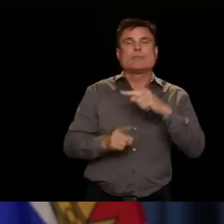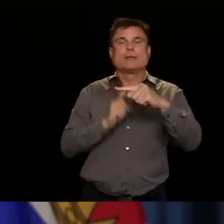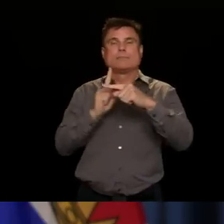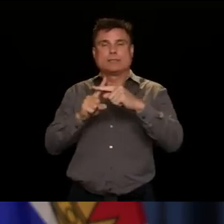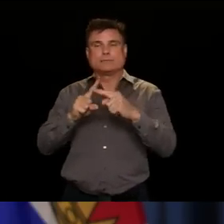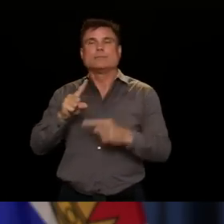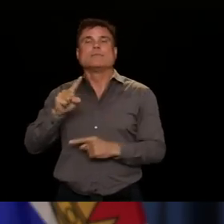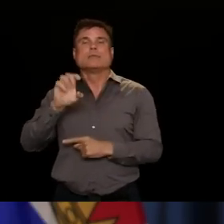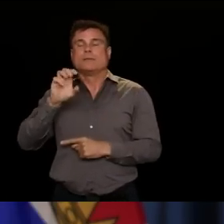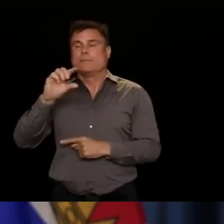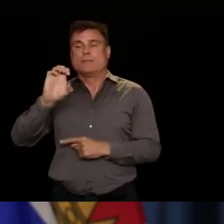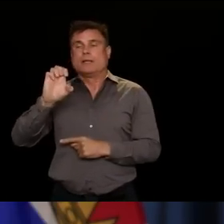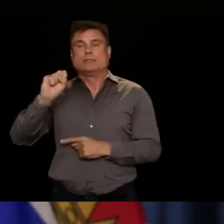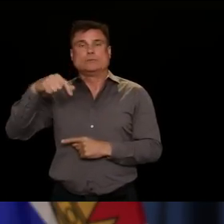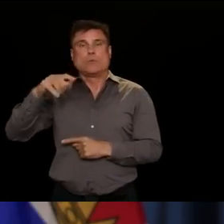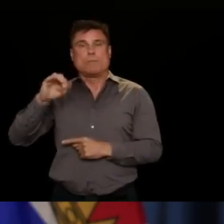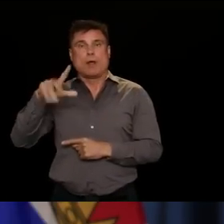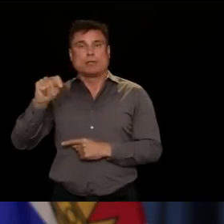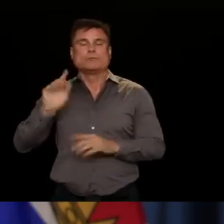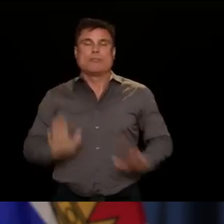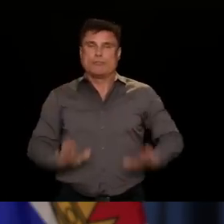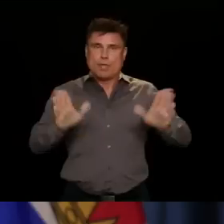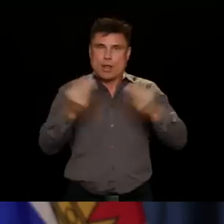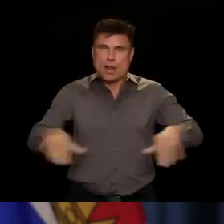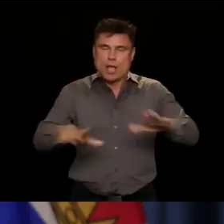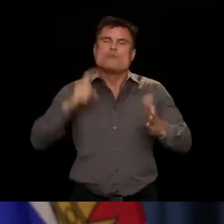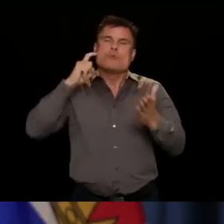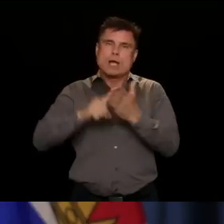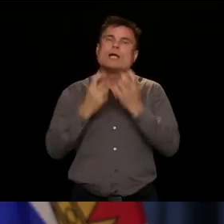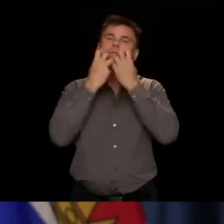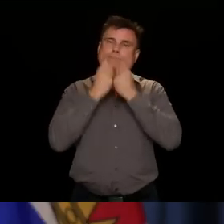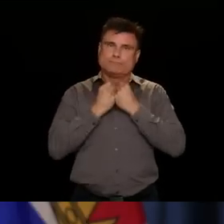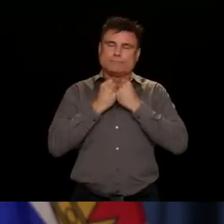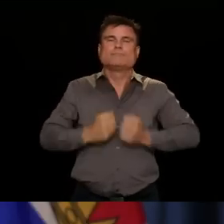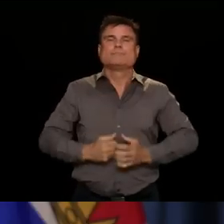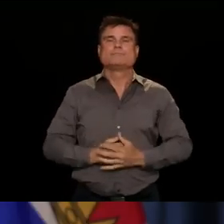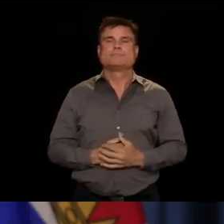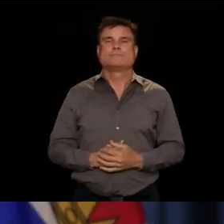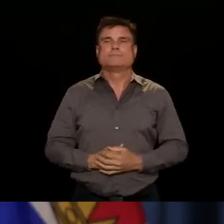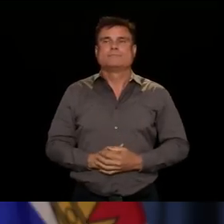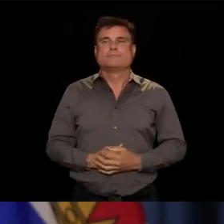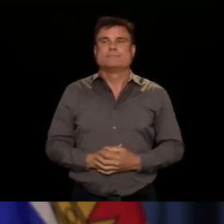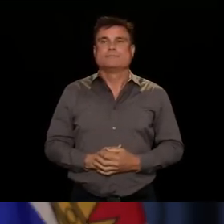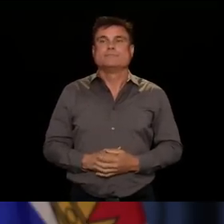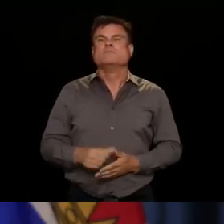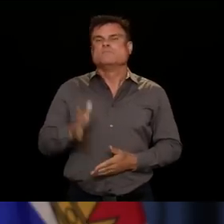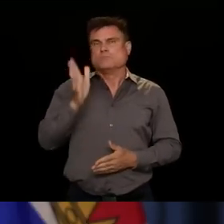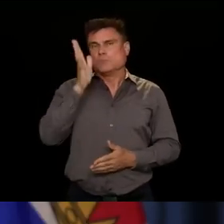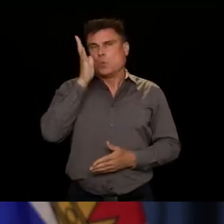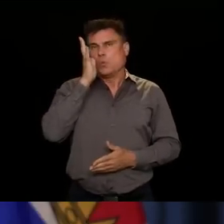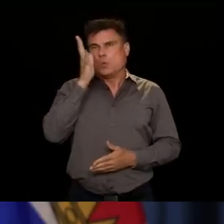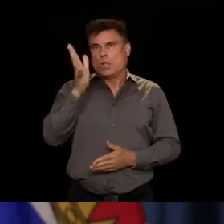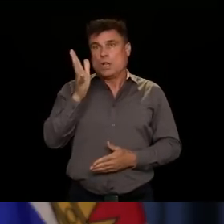there will be a written briefing tomorrow and on Thursday we will be back with a briefing in person.